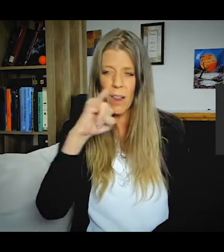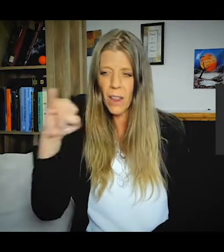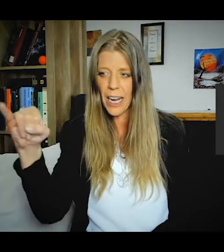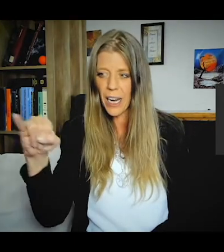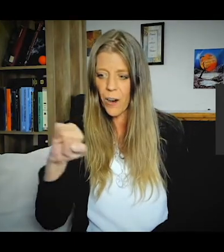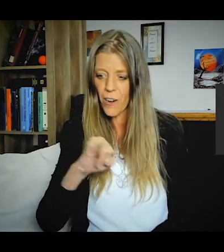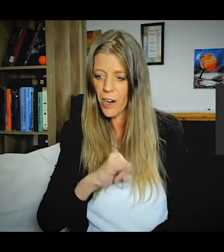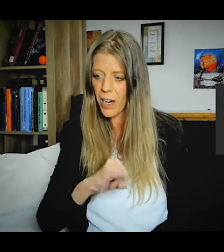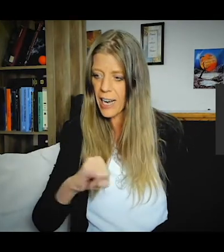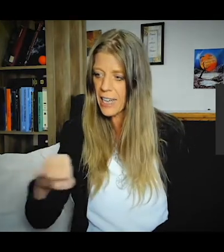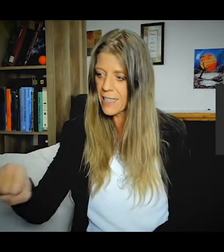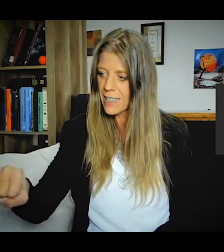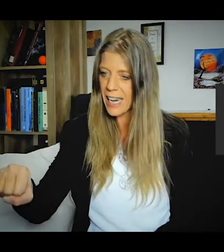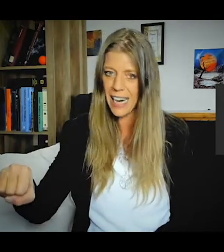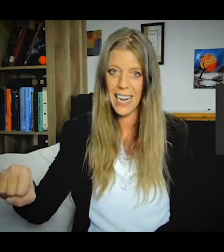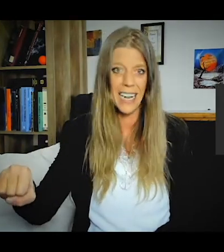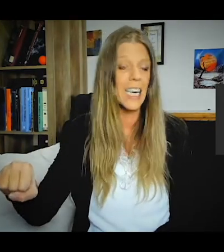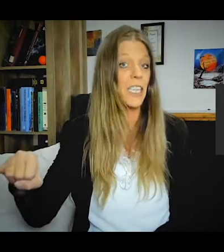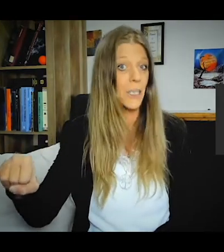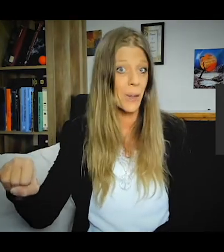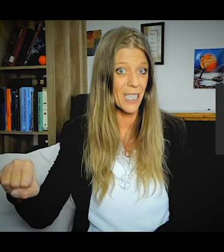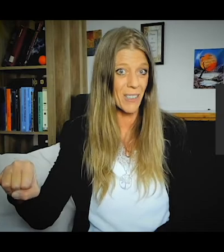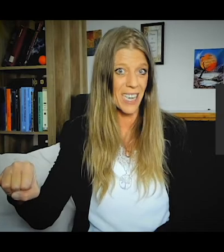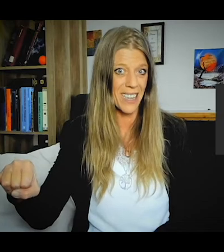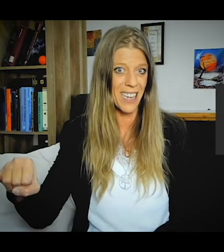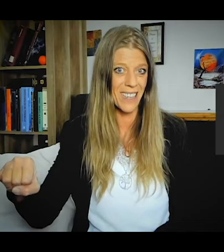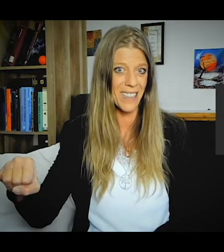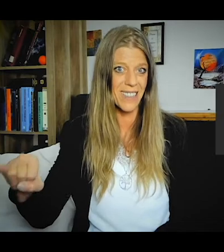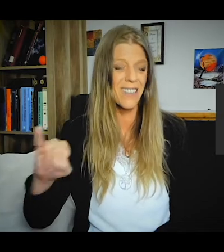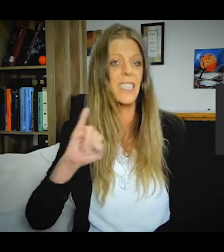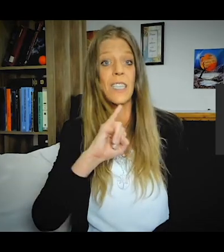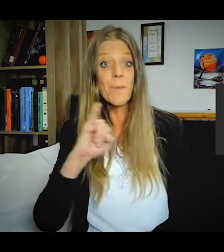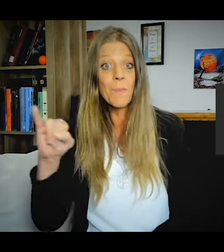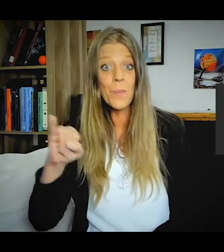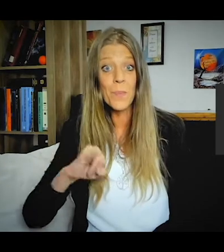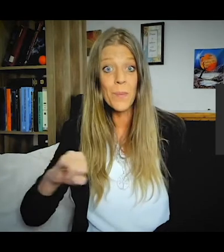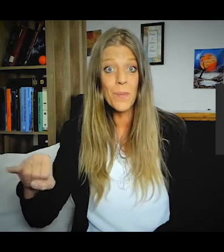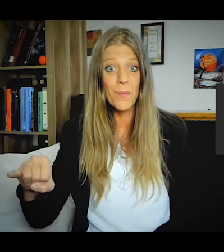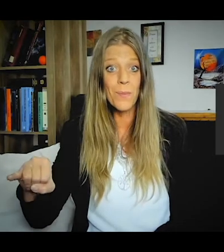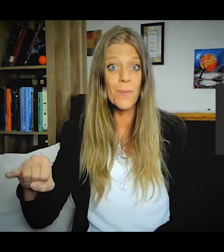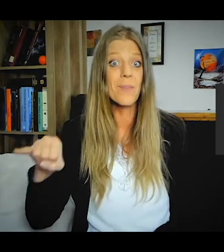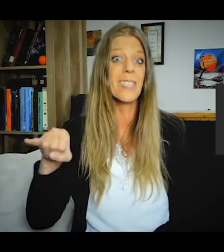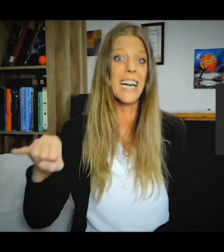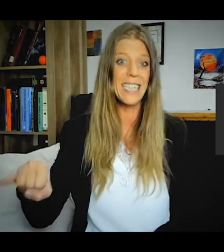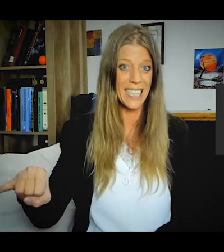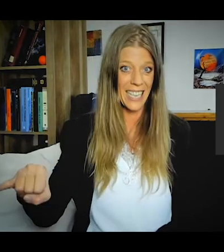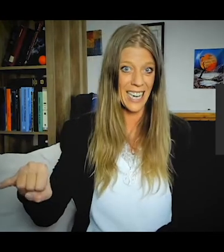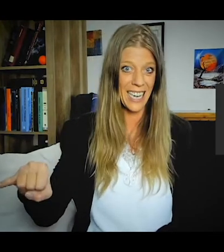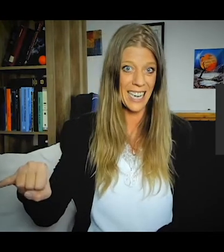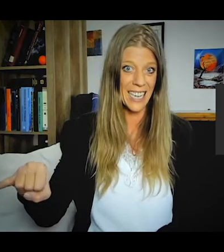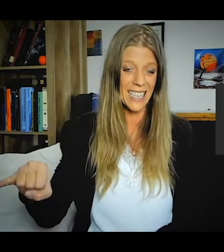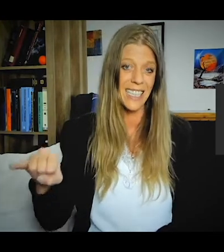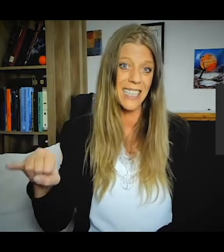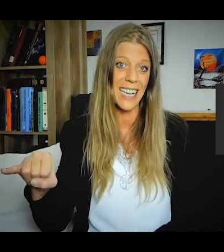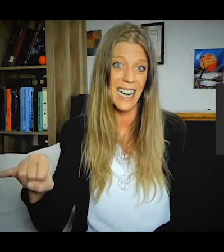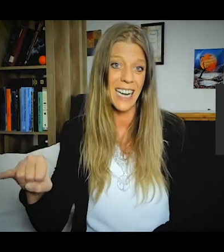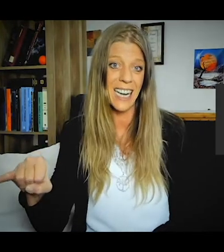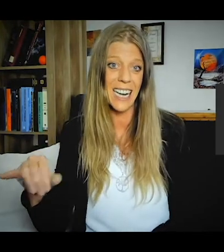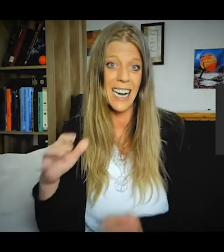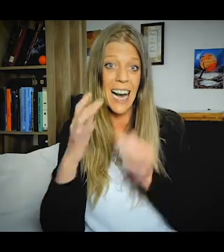Like you're drawing a Z, and you end right there. - Z - - Z -